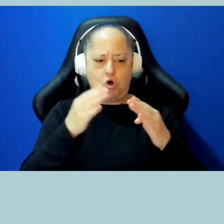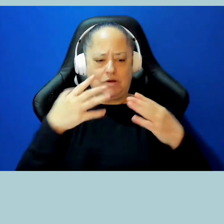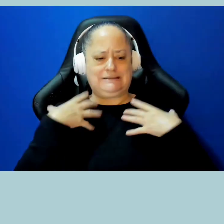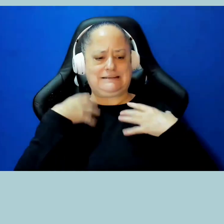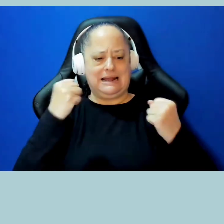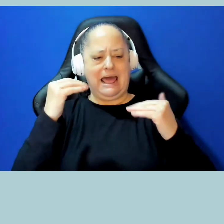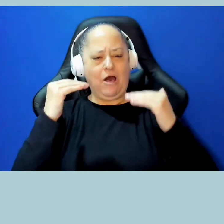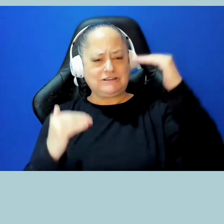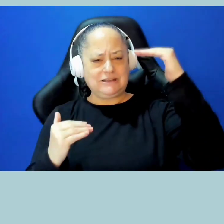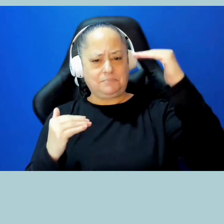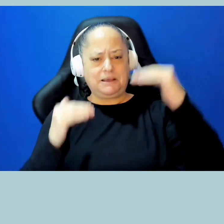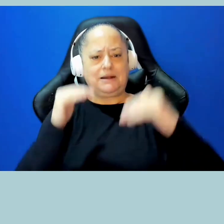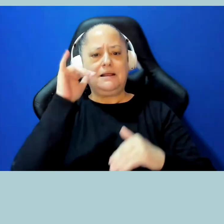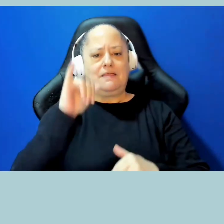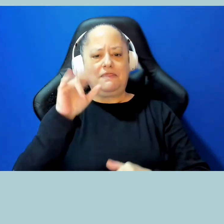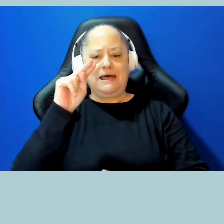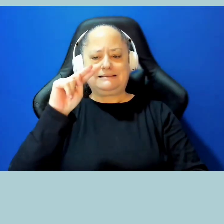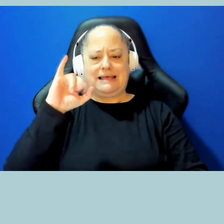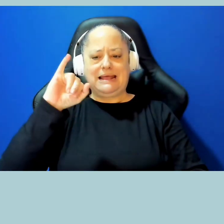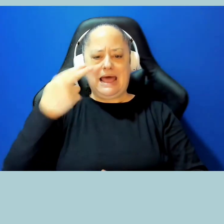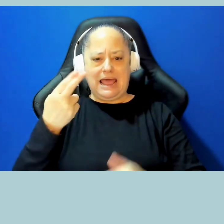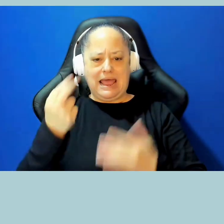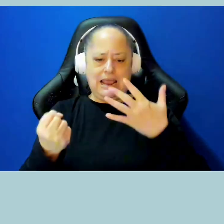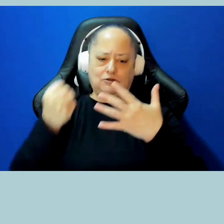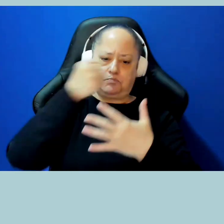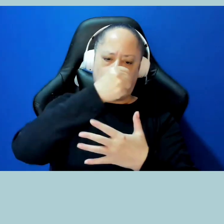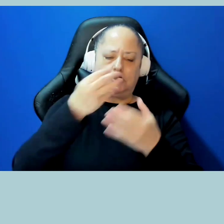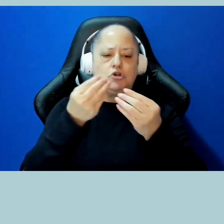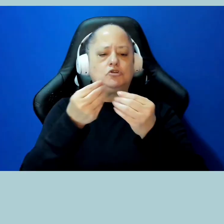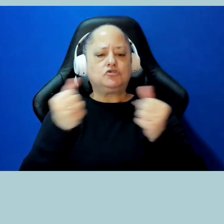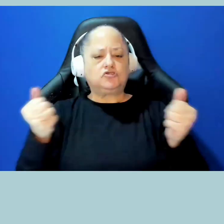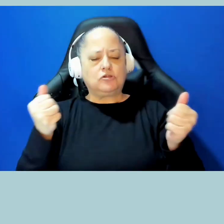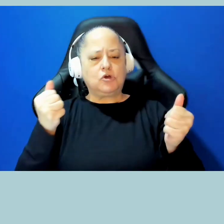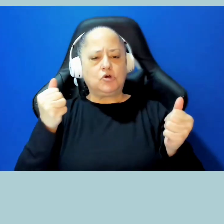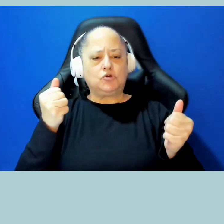with NIH director's priorities that focus on solution oriented disability health disparities research.